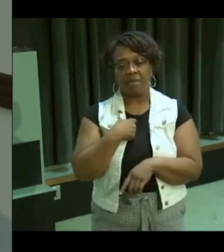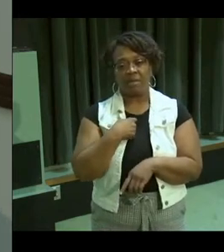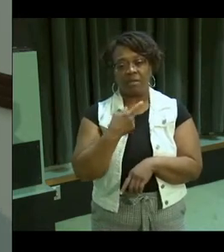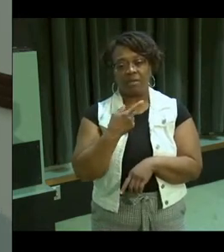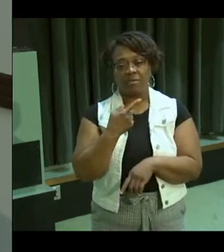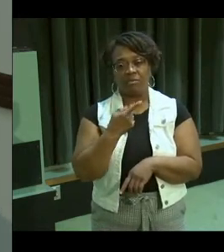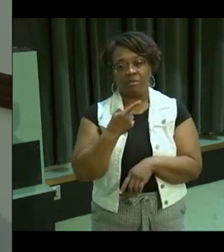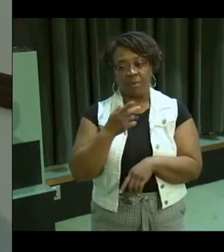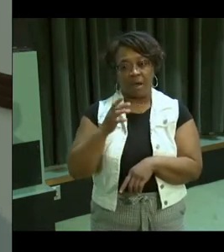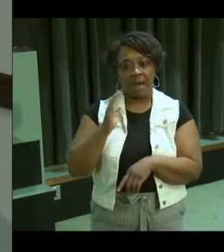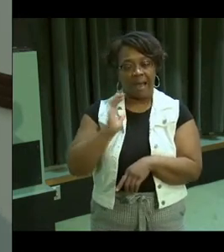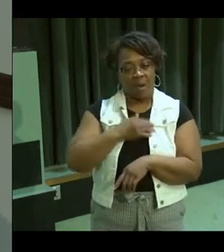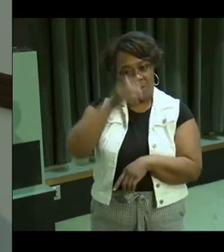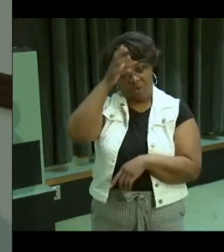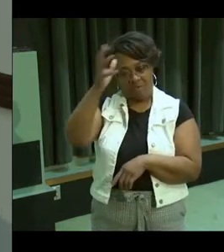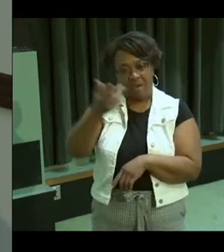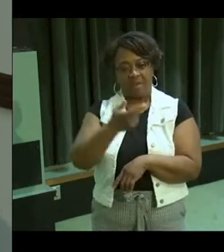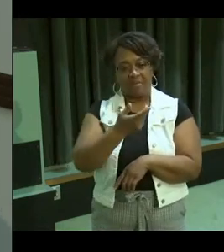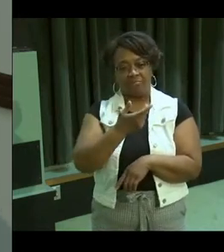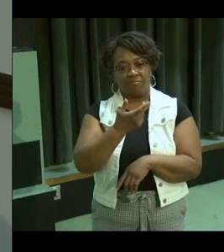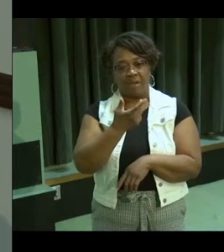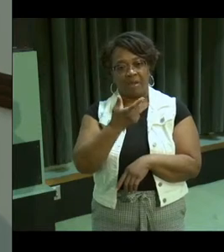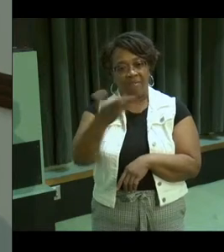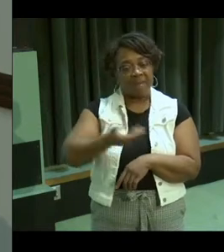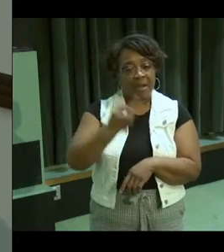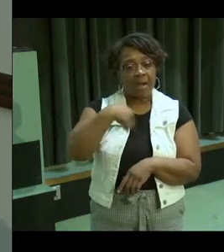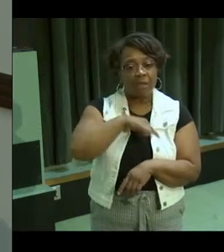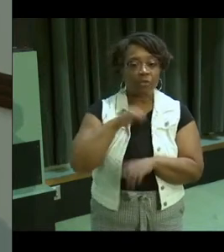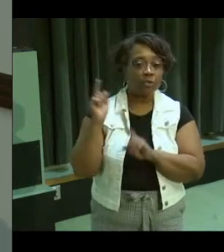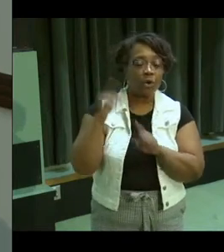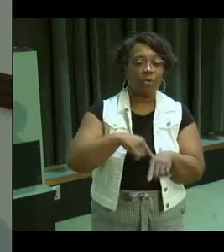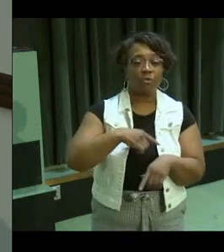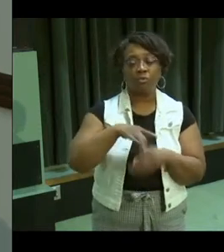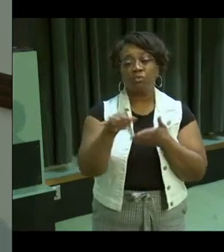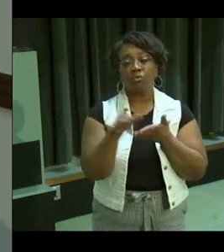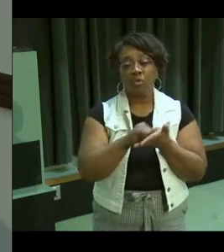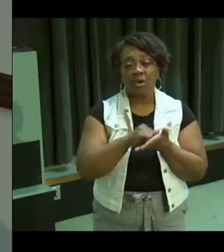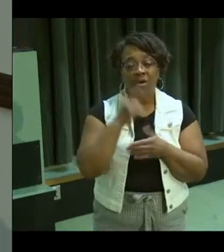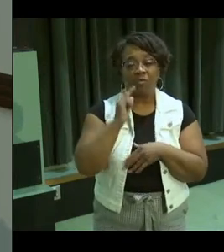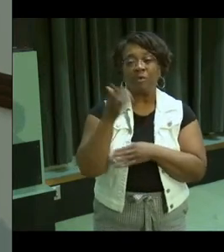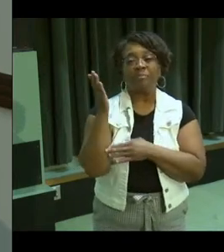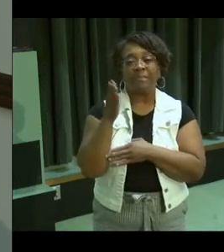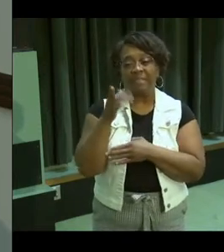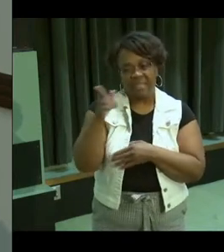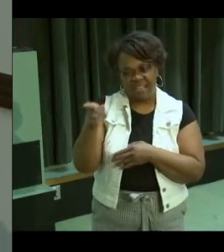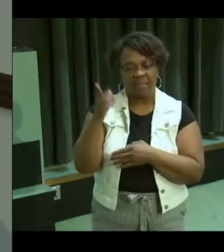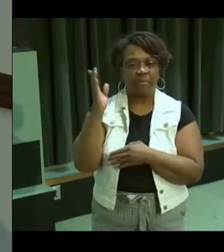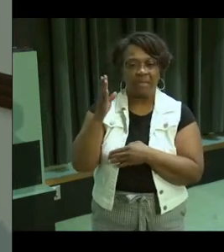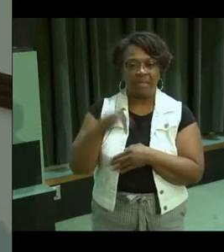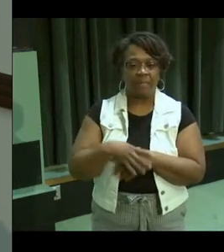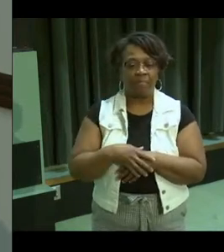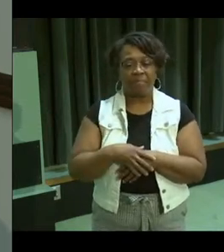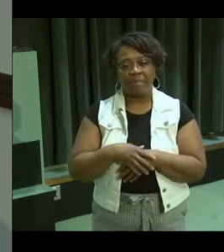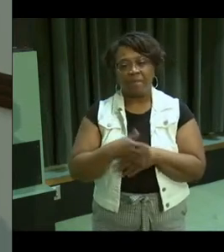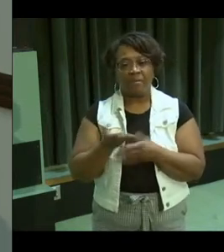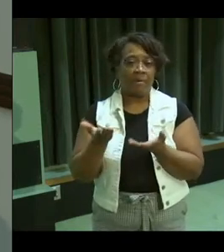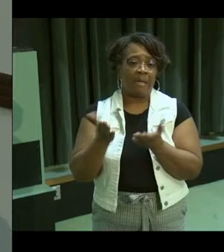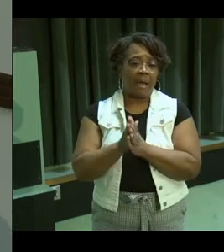grandfather to go to Manhattan,